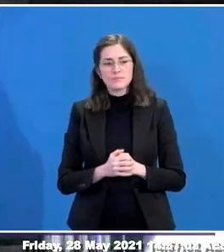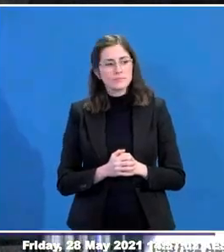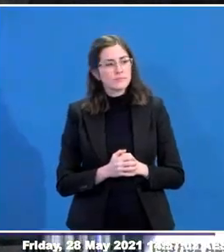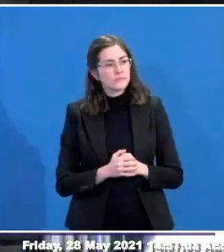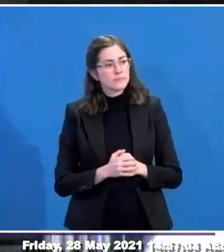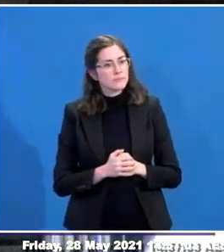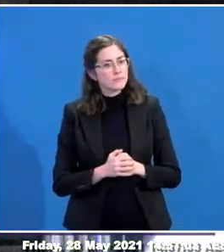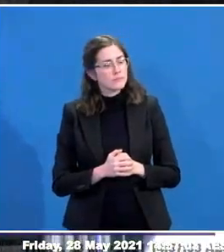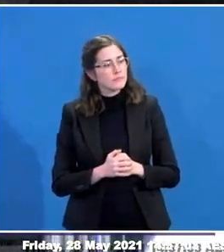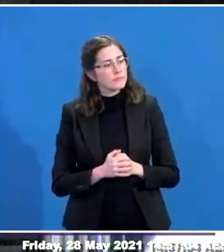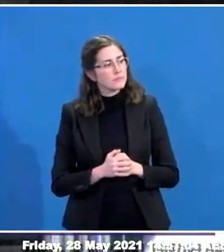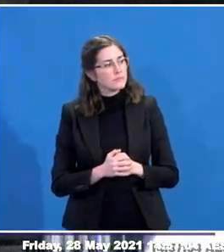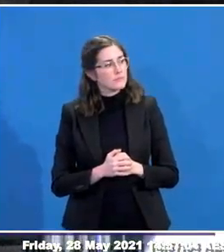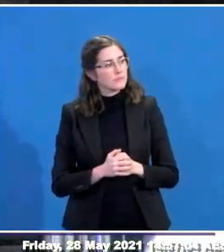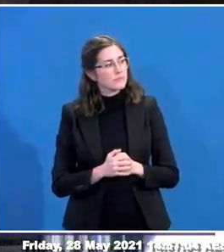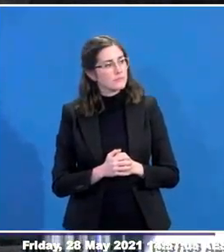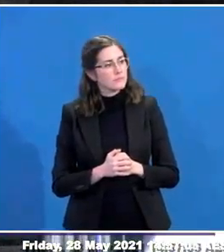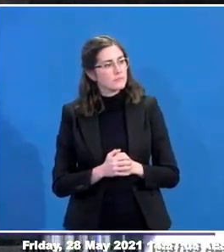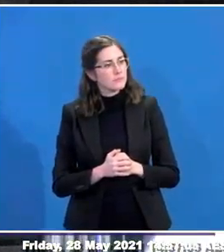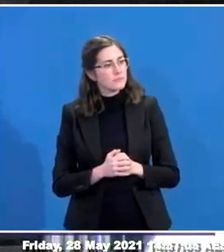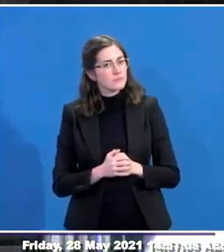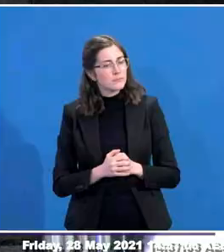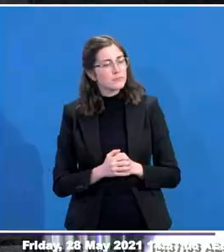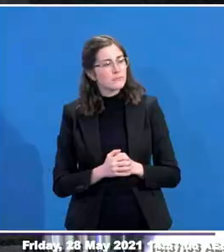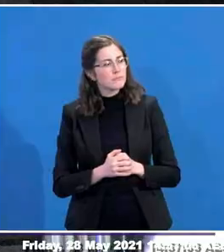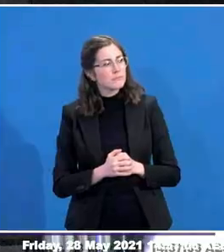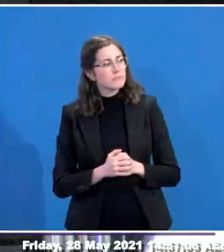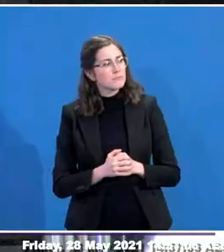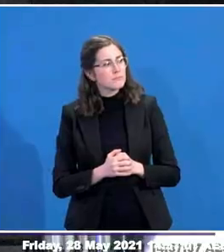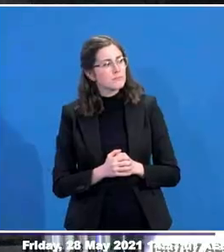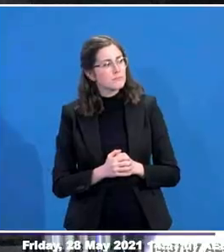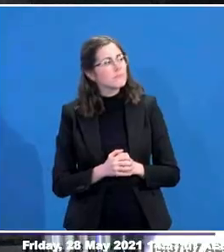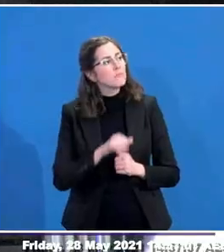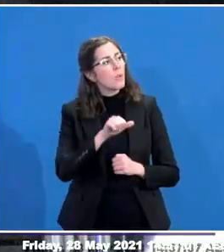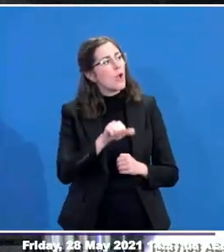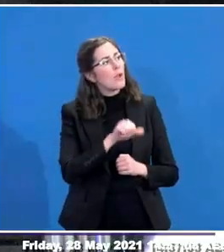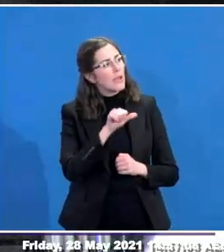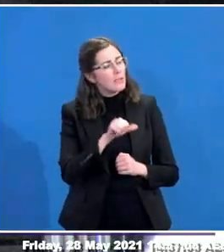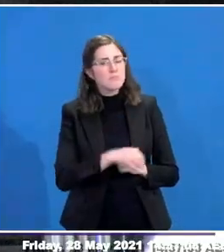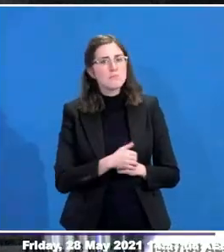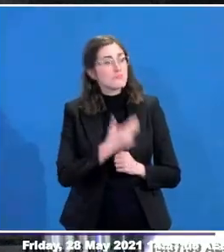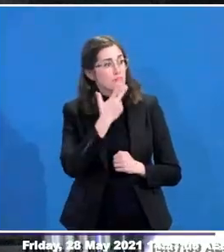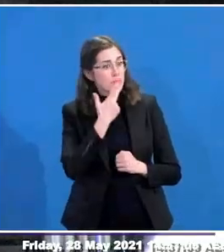What about reports that operate with a dual purpose, both